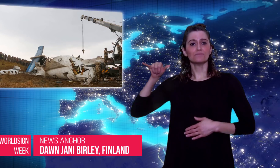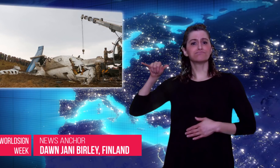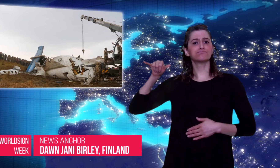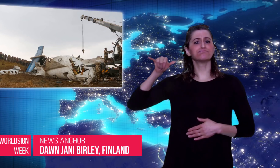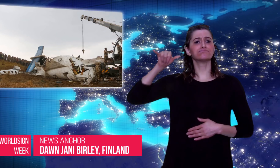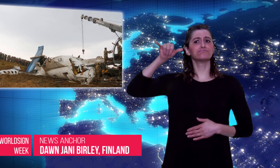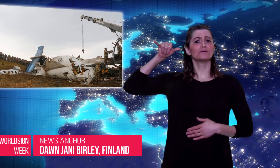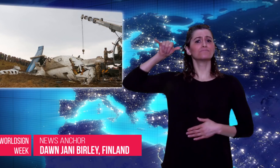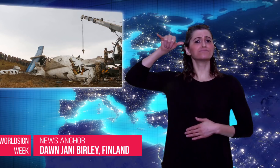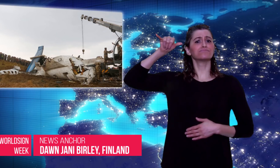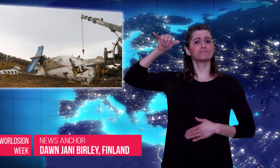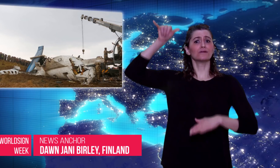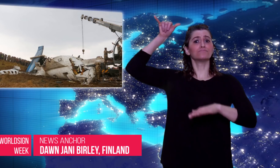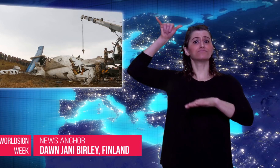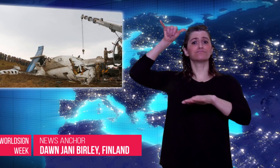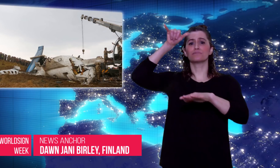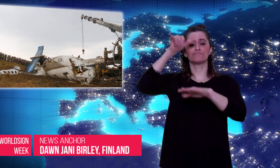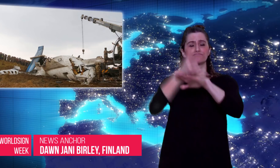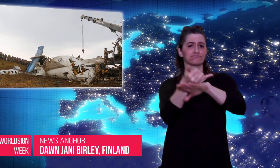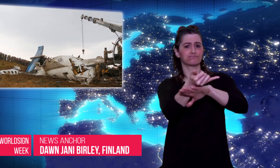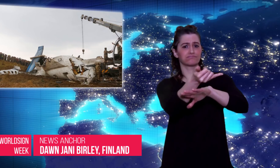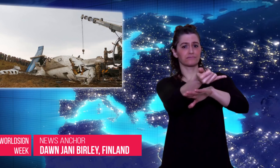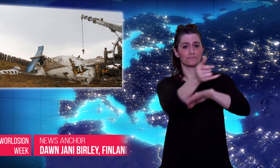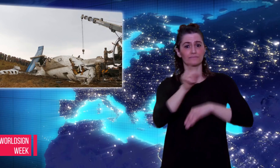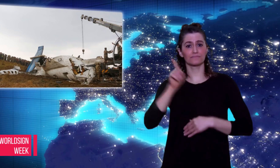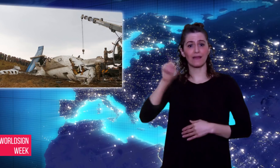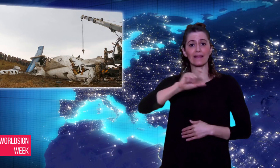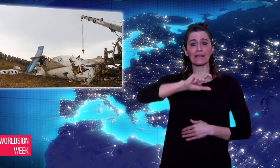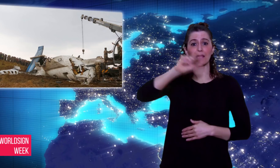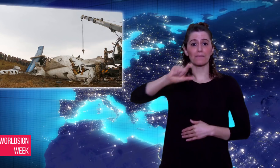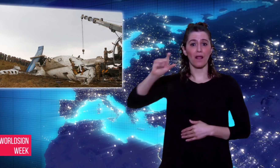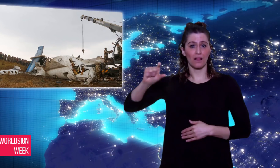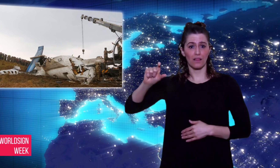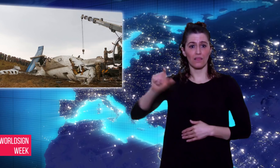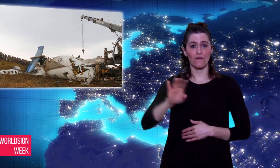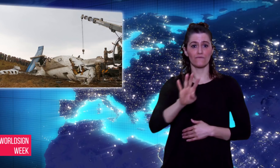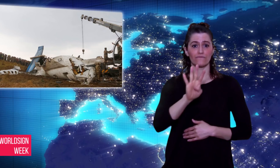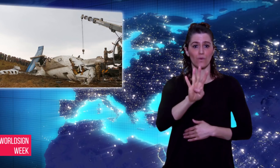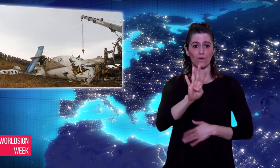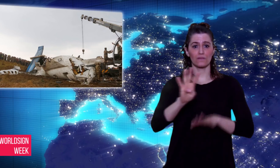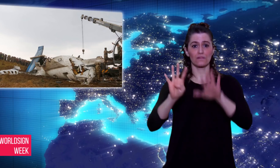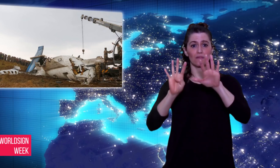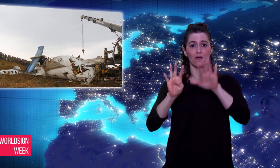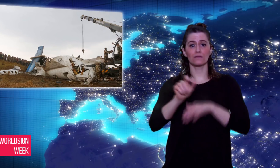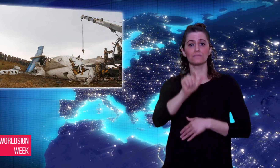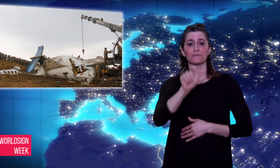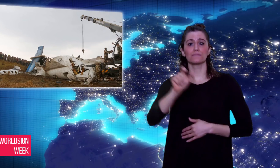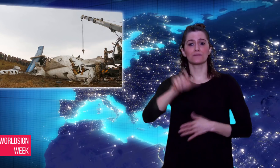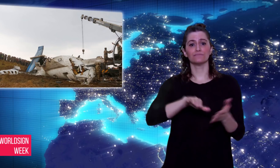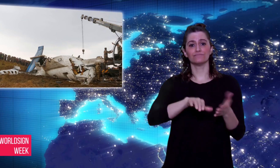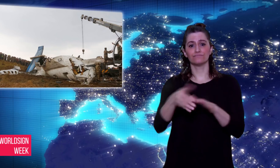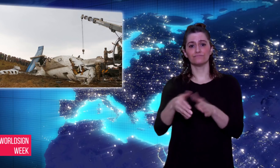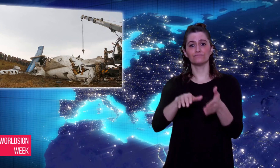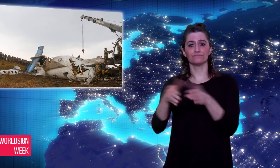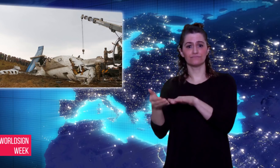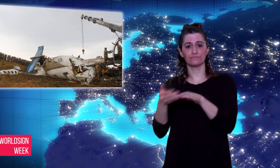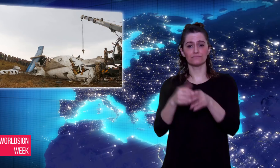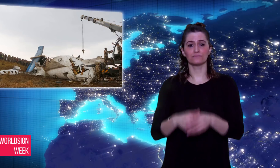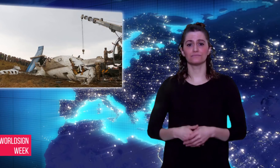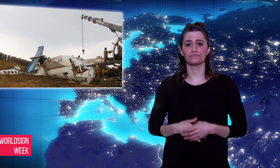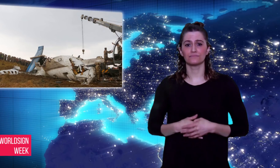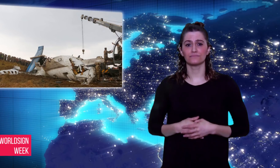Dawn: Plane crash in Nepal killed 49 on board